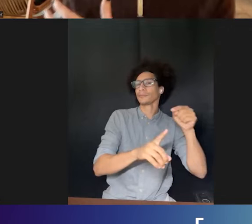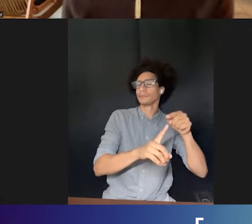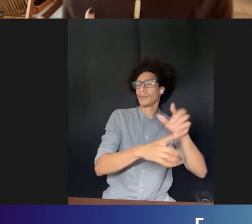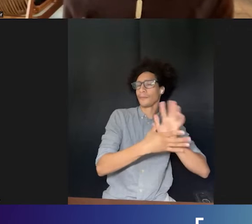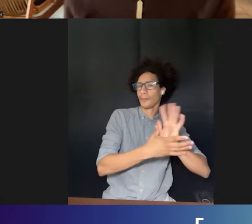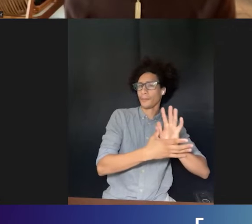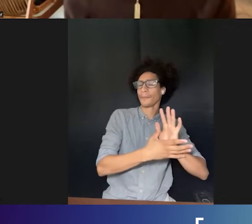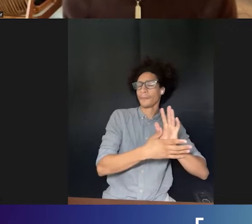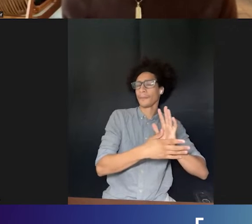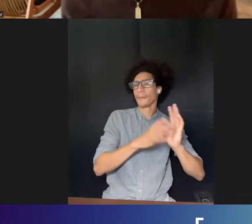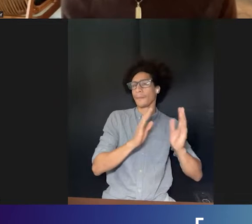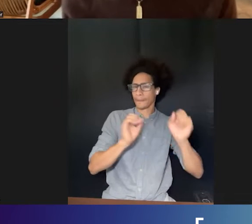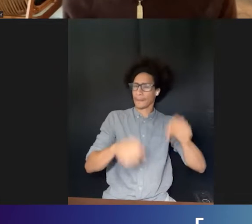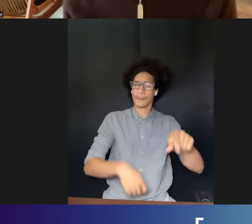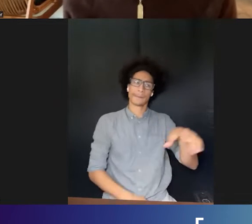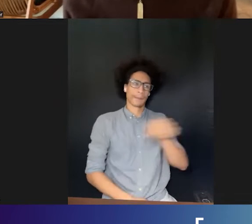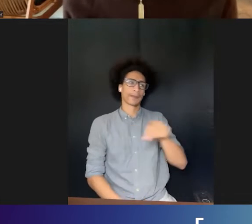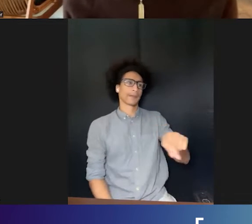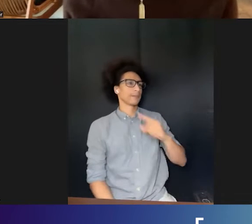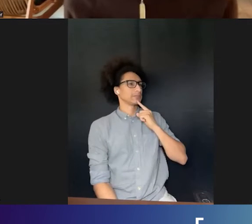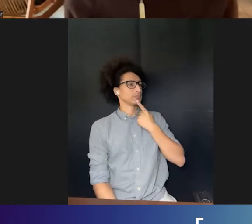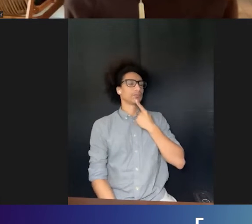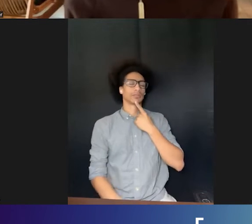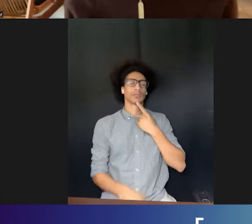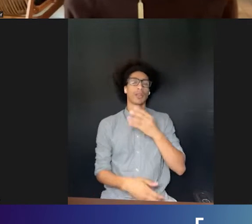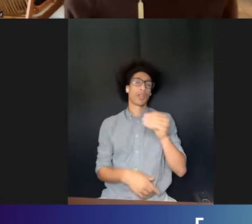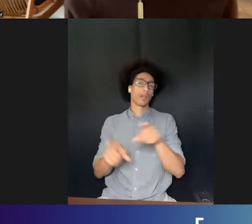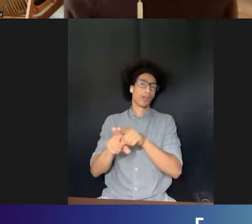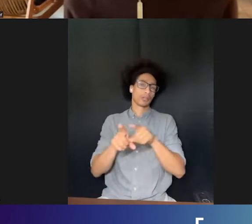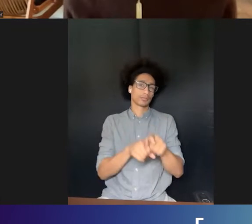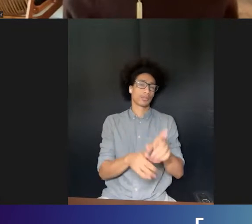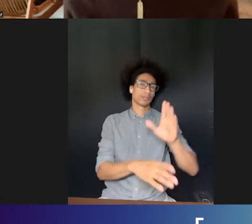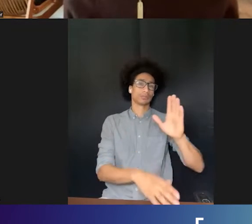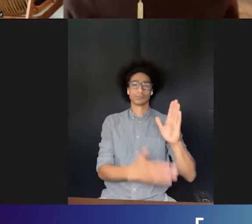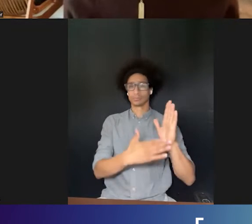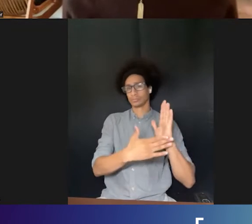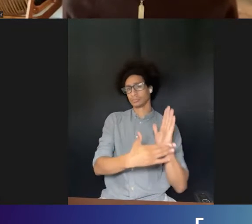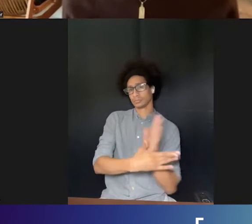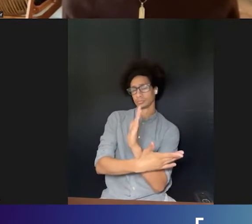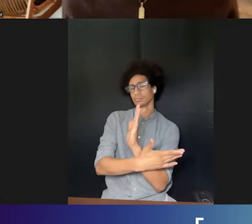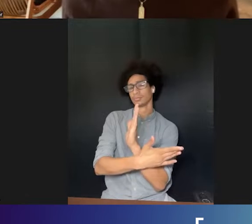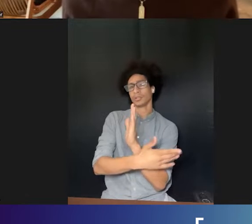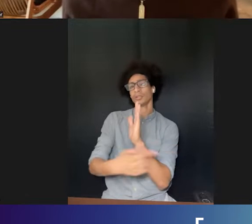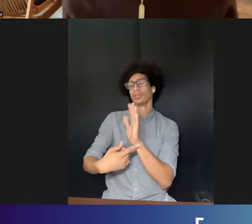seriously and be a part of this conversation as well. And then I think the other part of that is, you know, again, just opening opportunities for